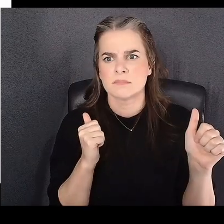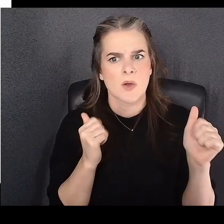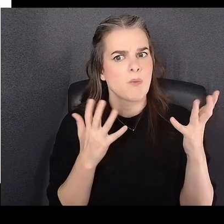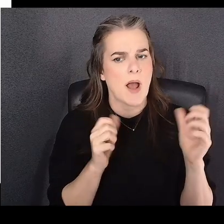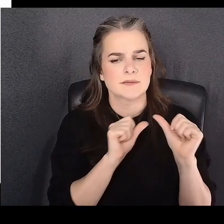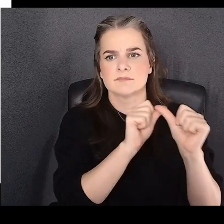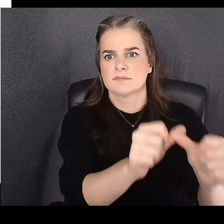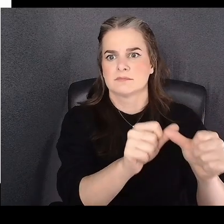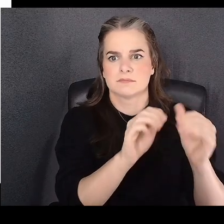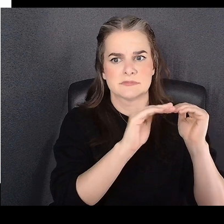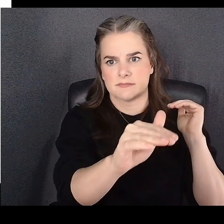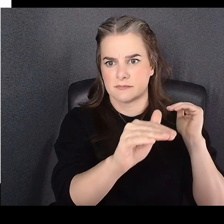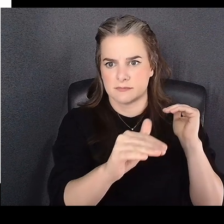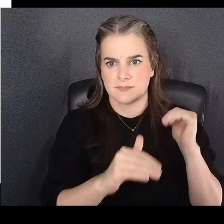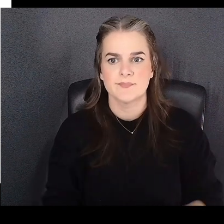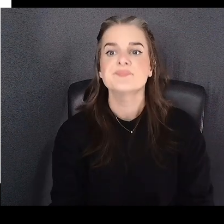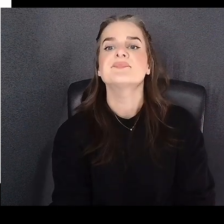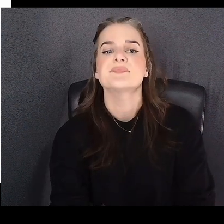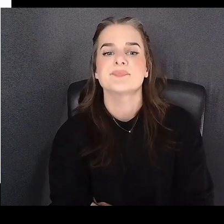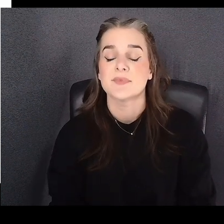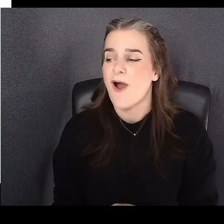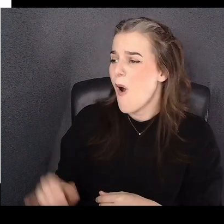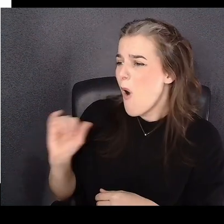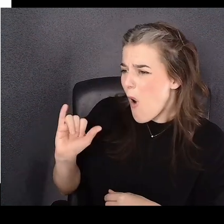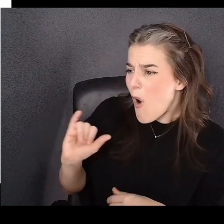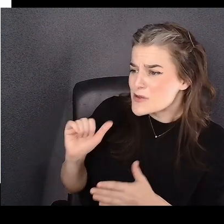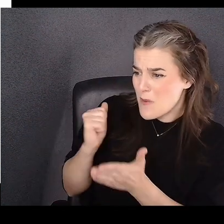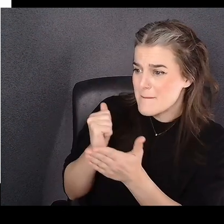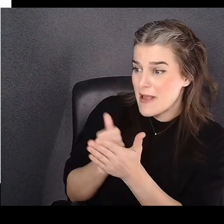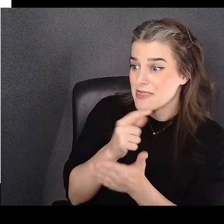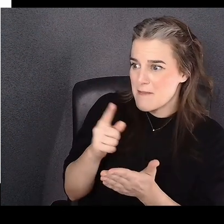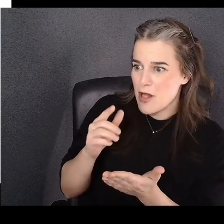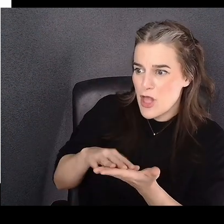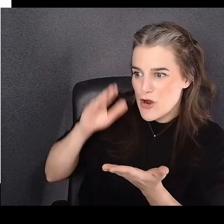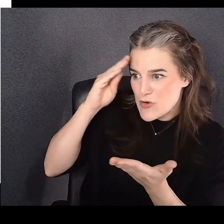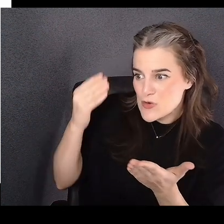the potential, any technology. We always try to say, your phone can do so much.